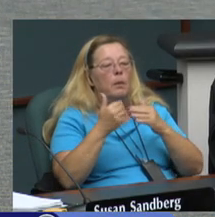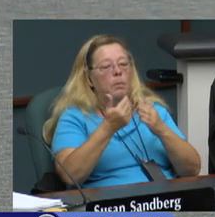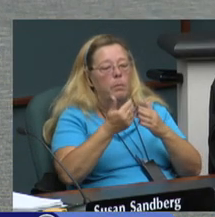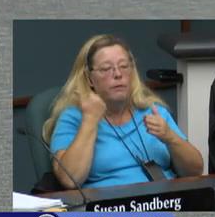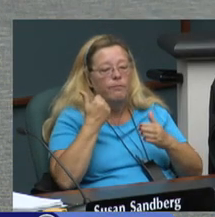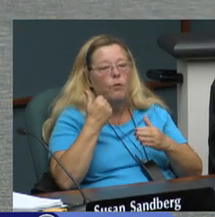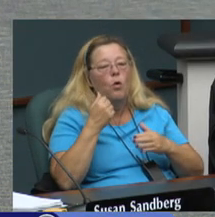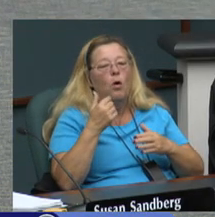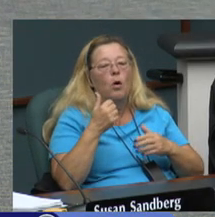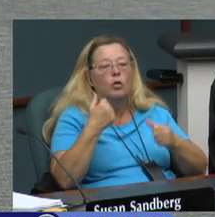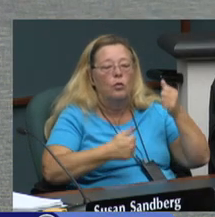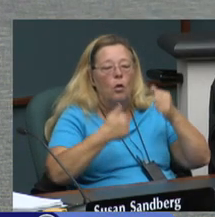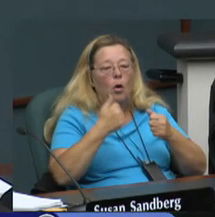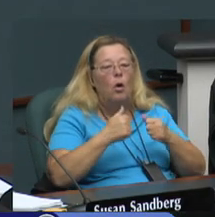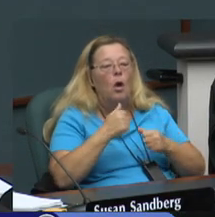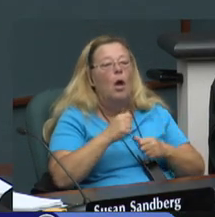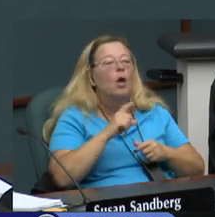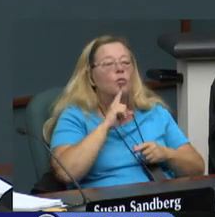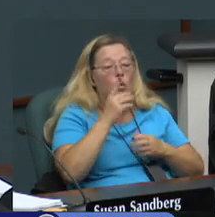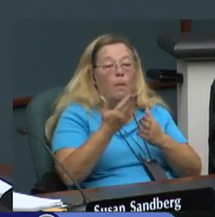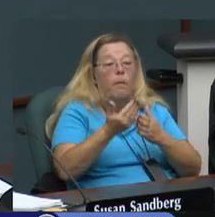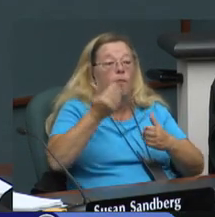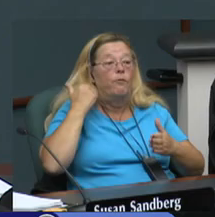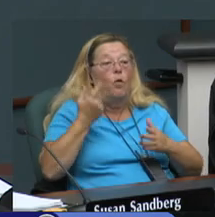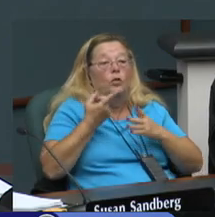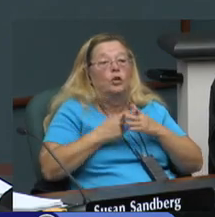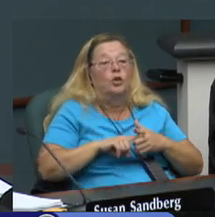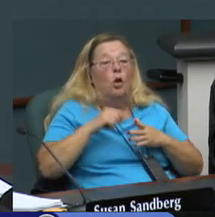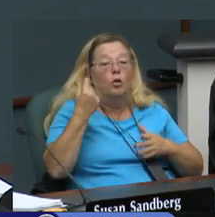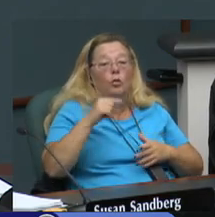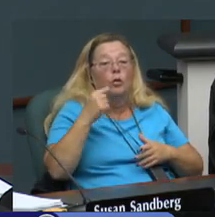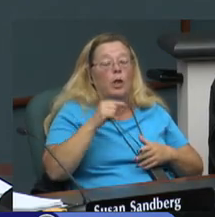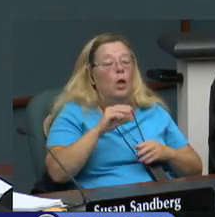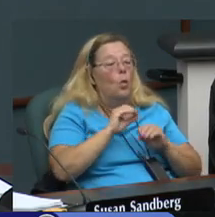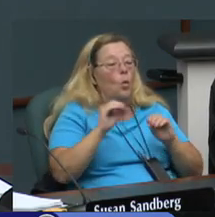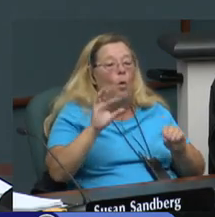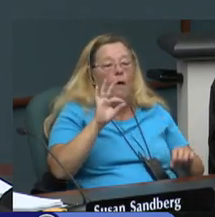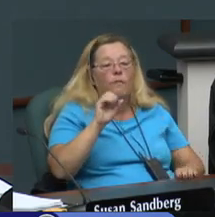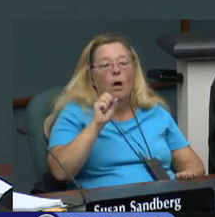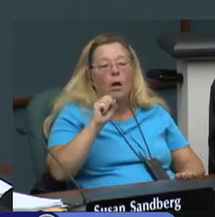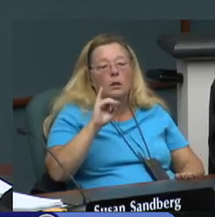people had to walk when there wasn't fossil fuel and I think they're gonna be